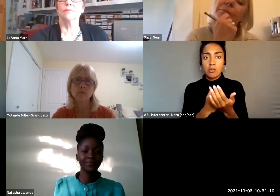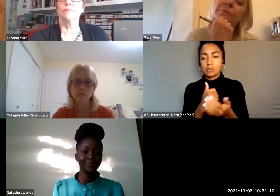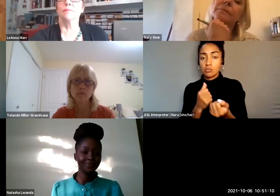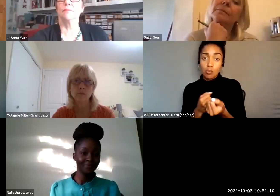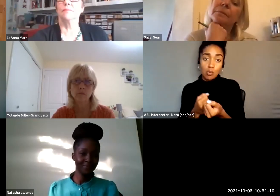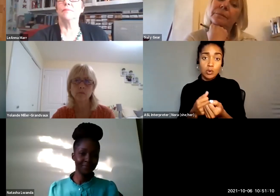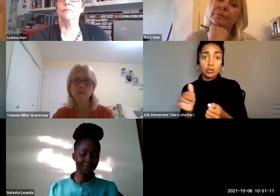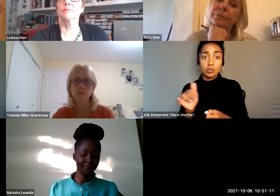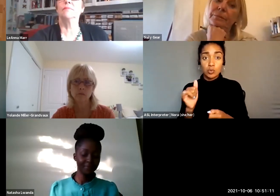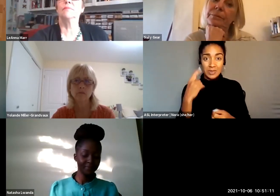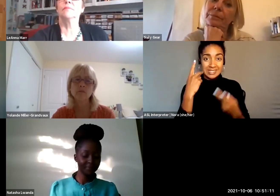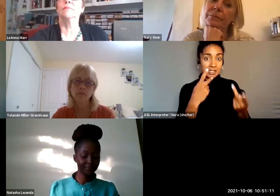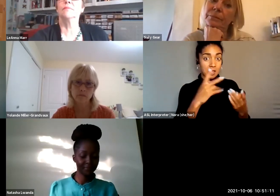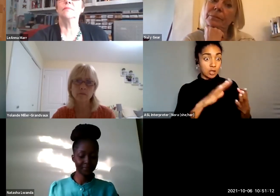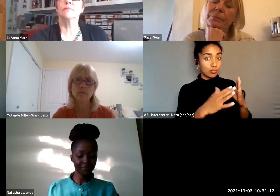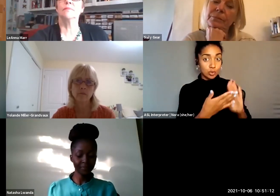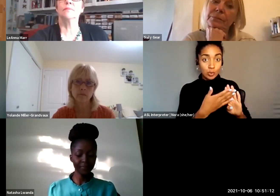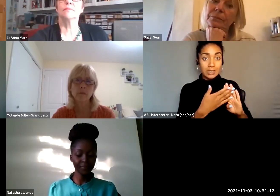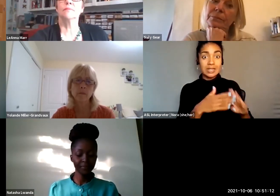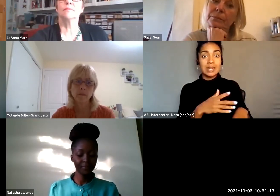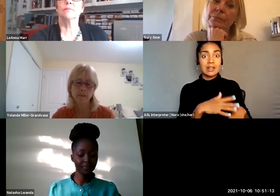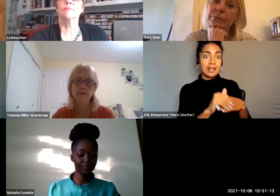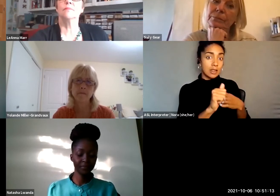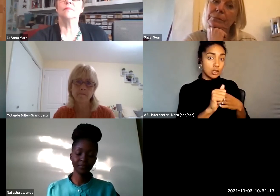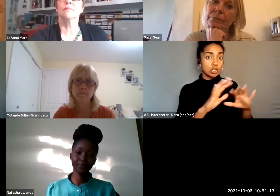collegially helps to support girls in school. And due to the that, as many of the girls as